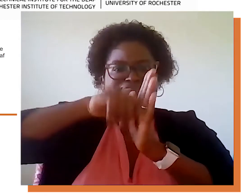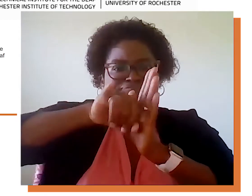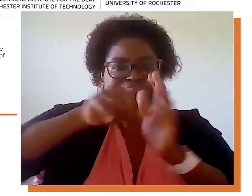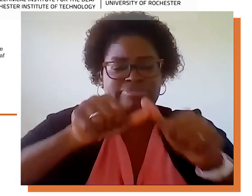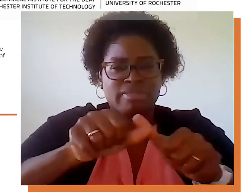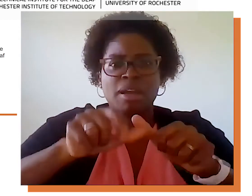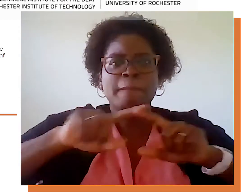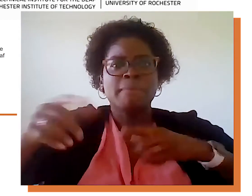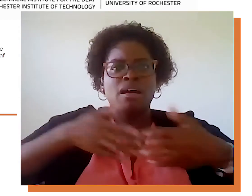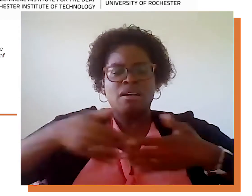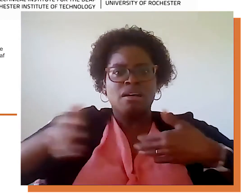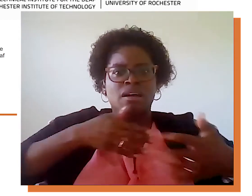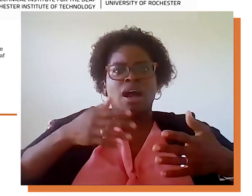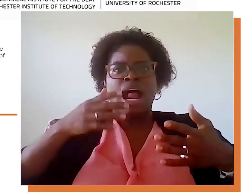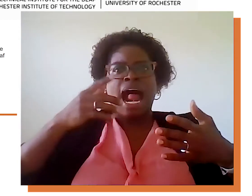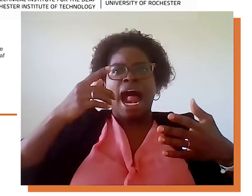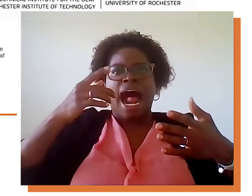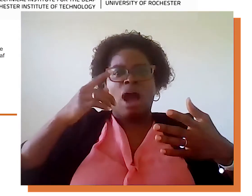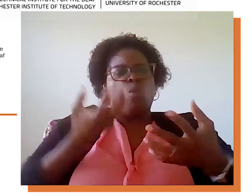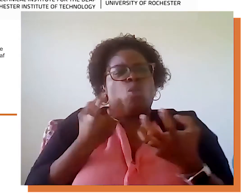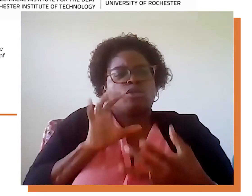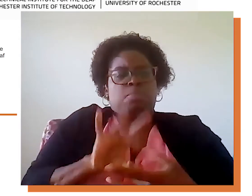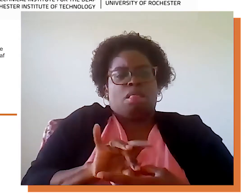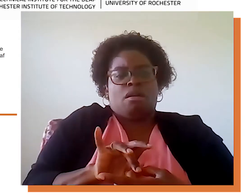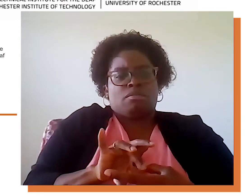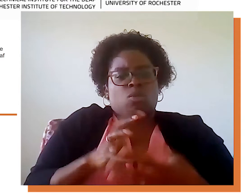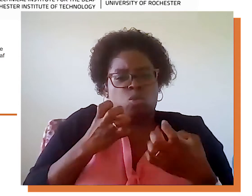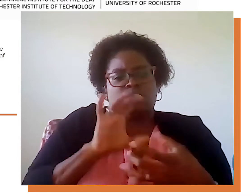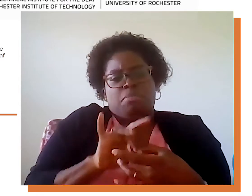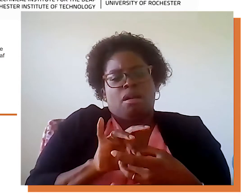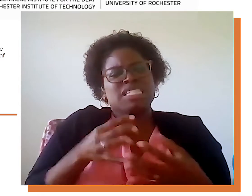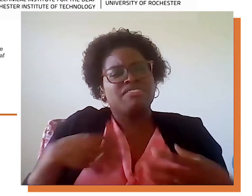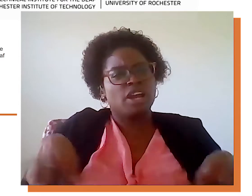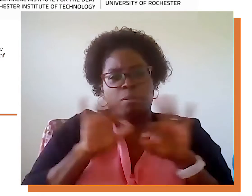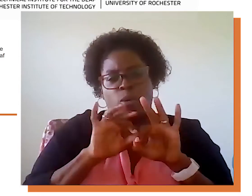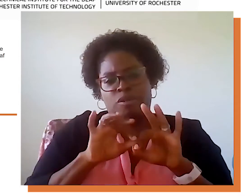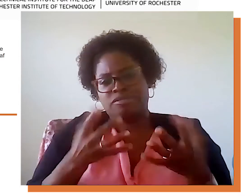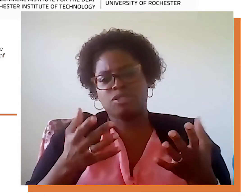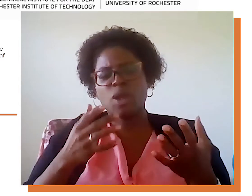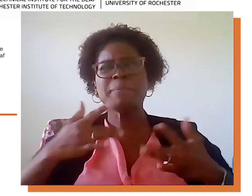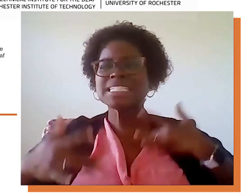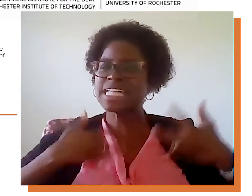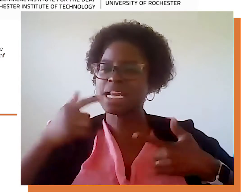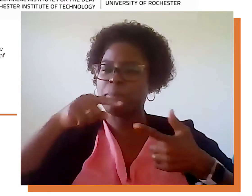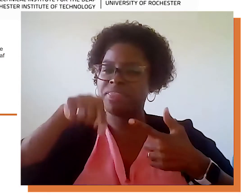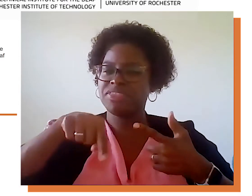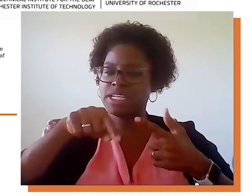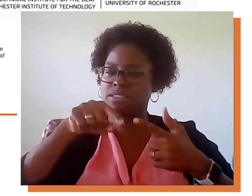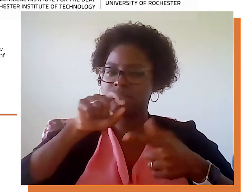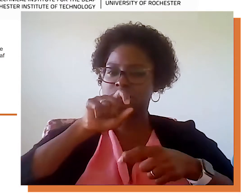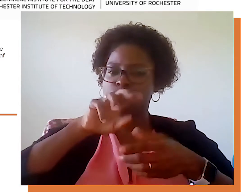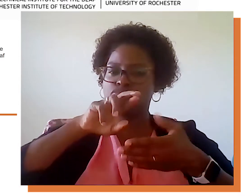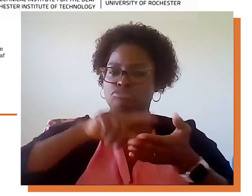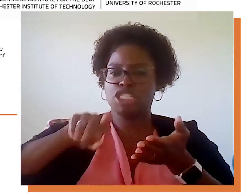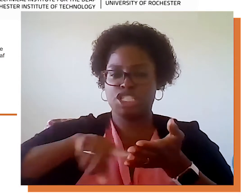who lose their hearing later, whose hearing gets worse later, it can be very difficult to fully identify with one community or the other.